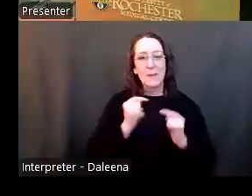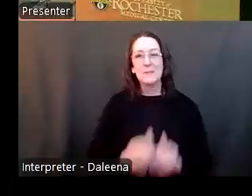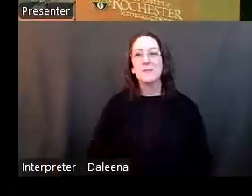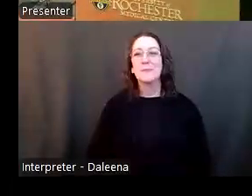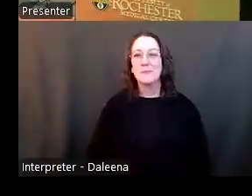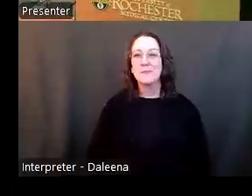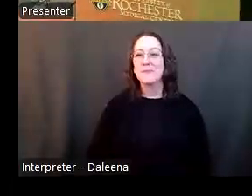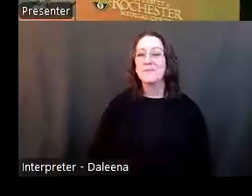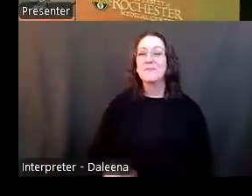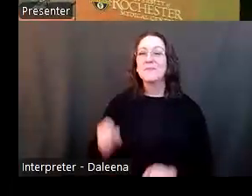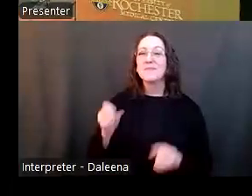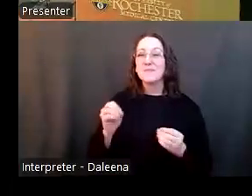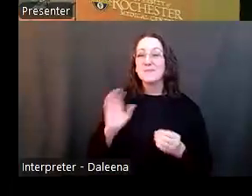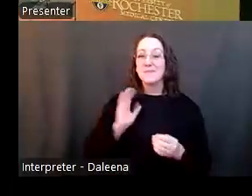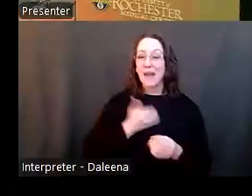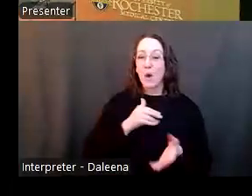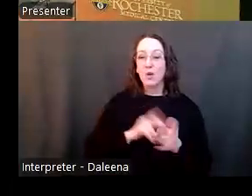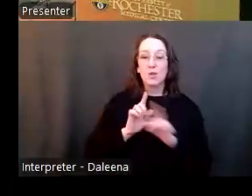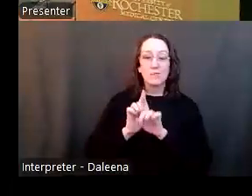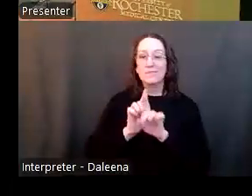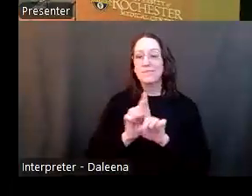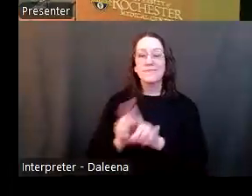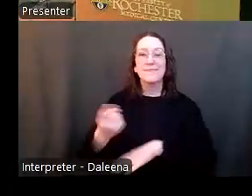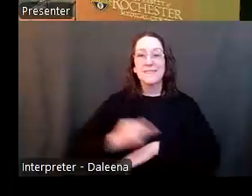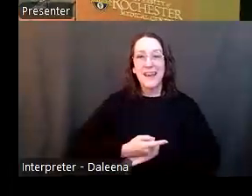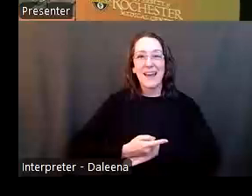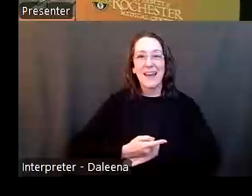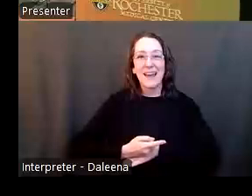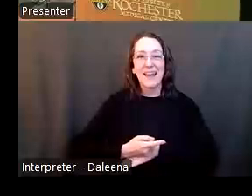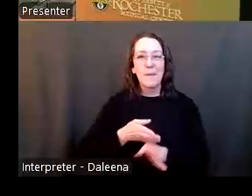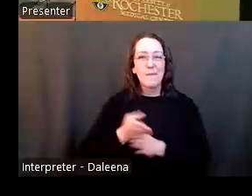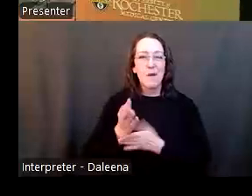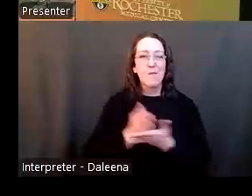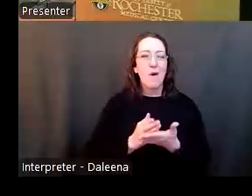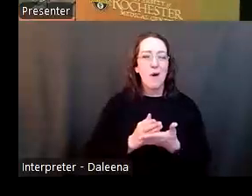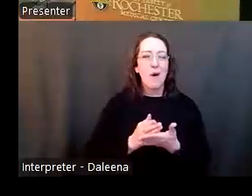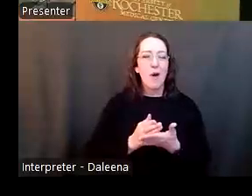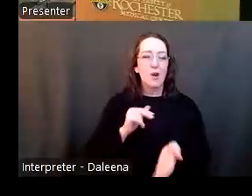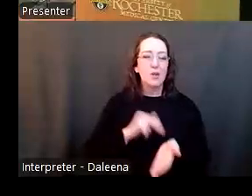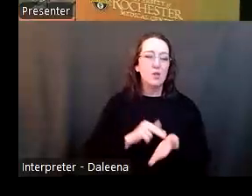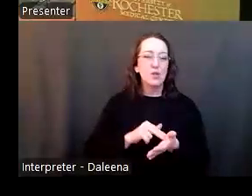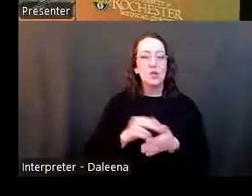so for our nurse Shadow day this is a main part of our nurse resident liaison role this started years